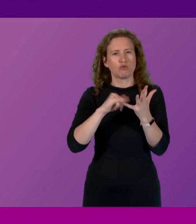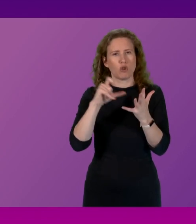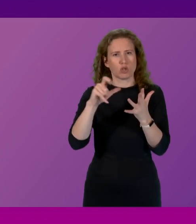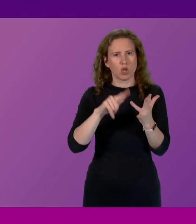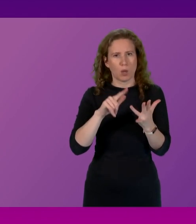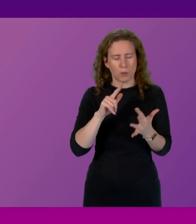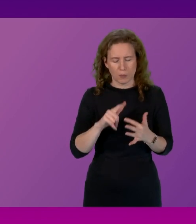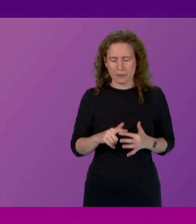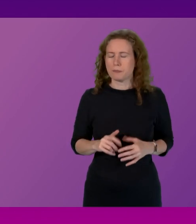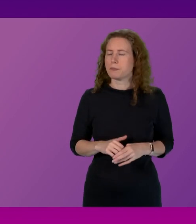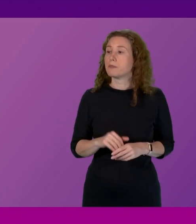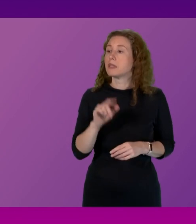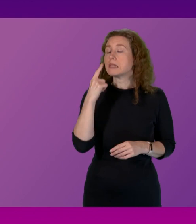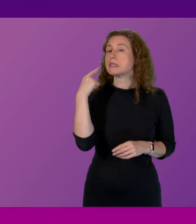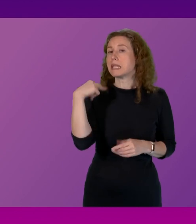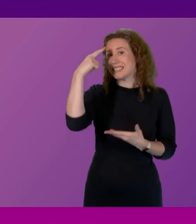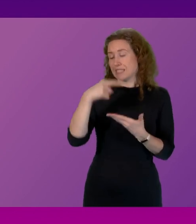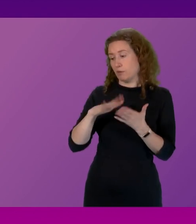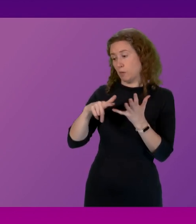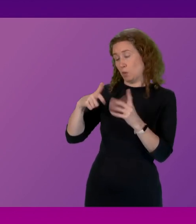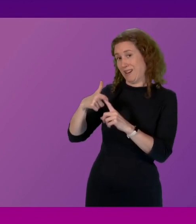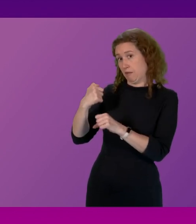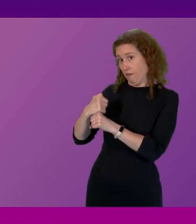Yesterday’s decision by the United Kingdom Government to grant a licence to the Rosebank